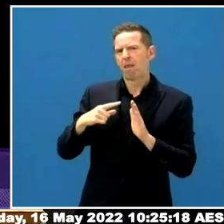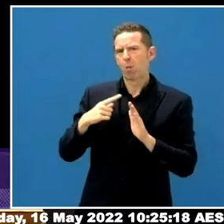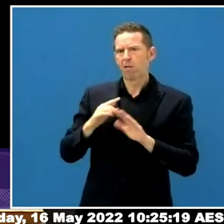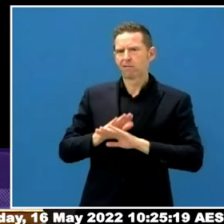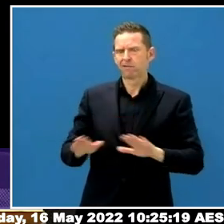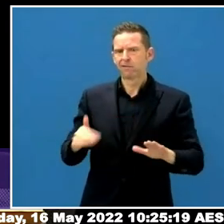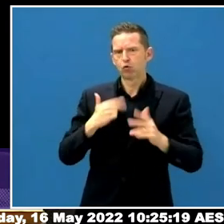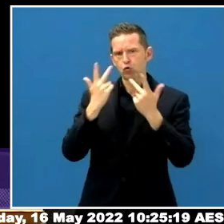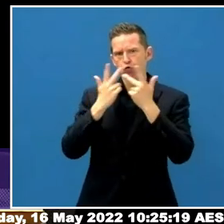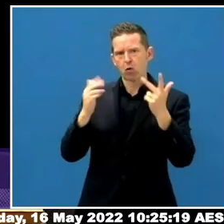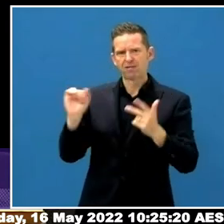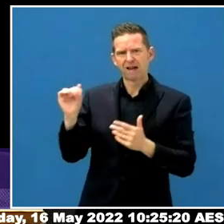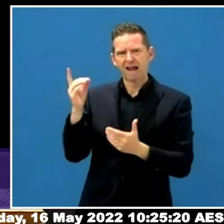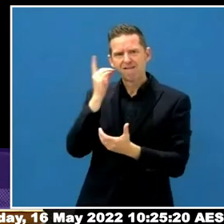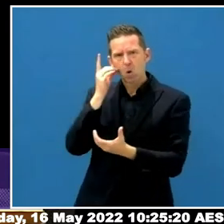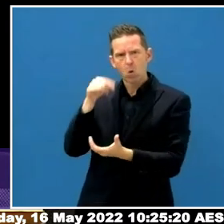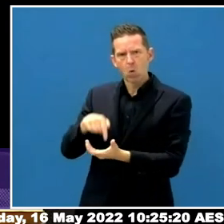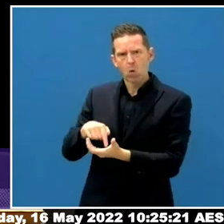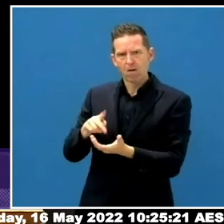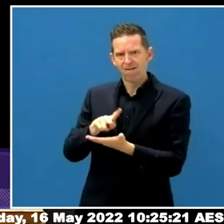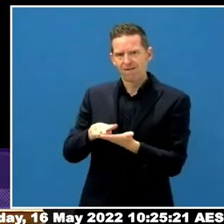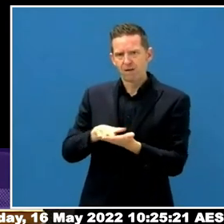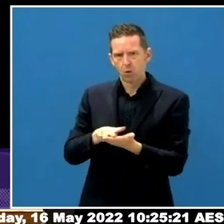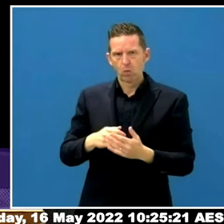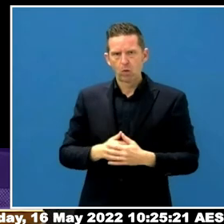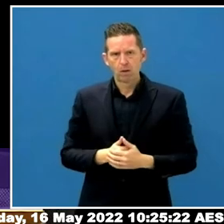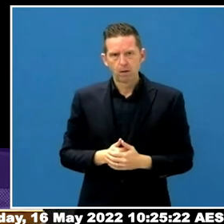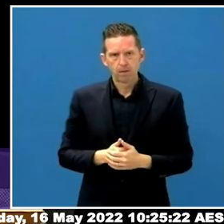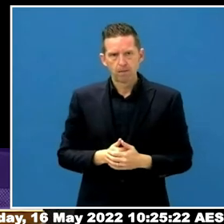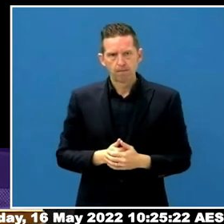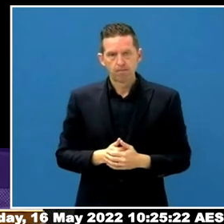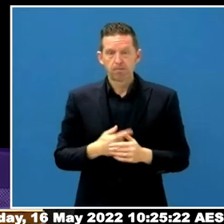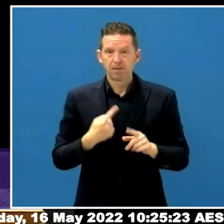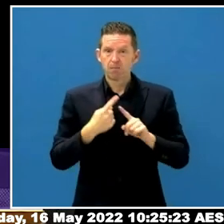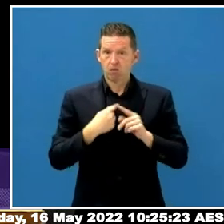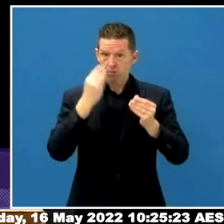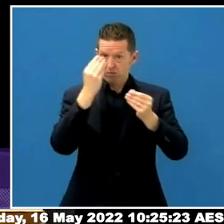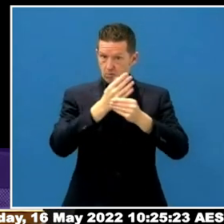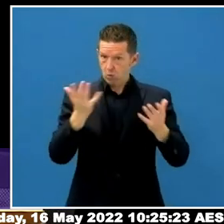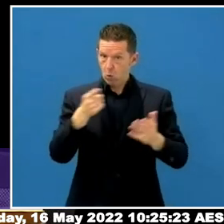Again, I would like to warn those following the hearing that they may find matters I will describe distressing.